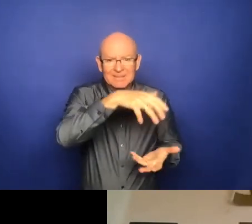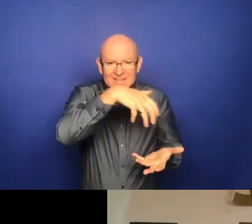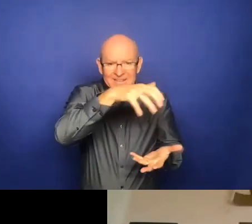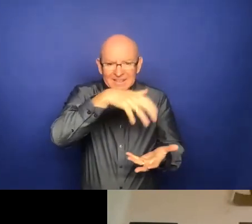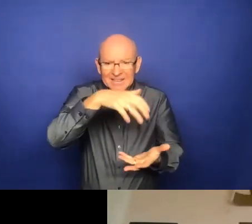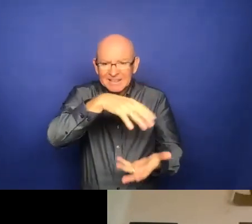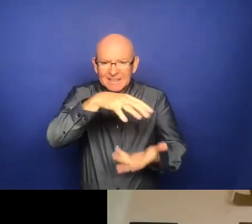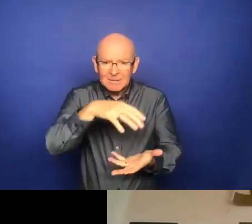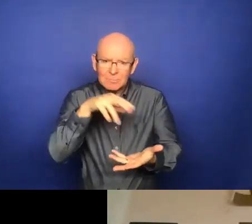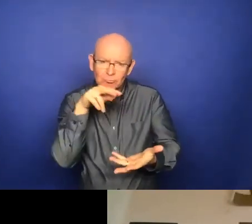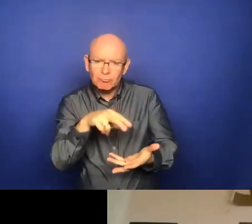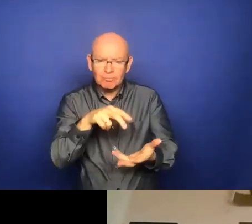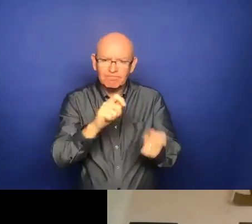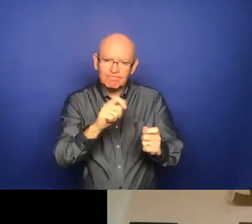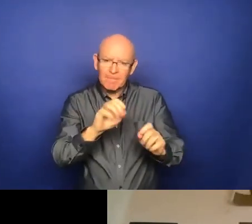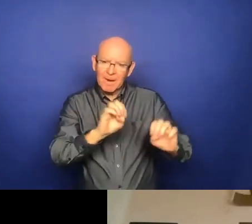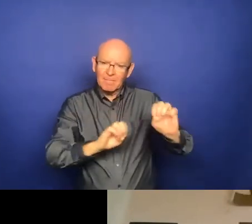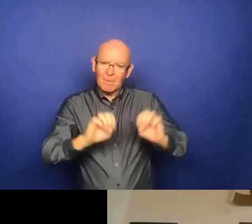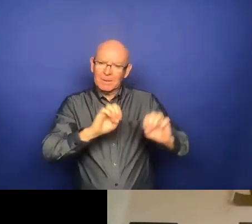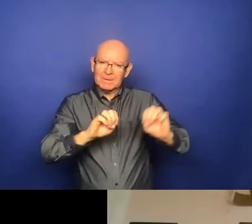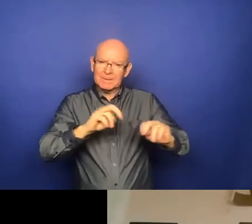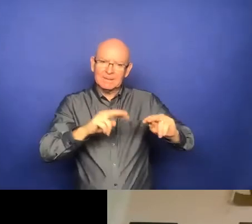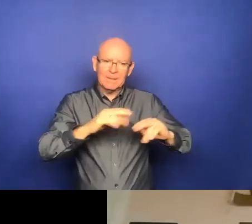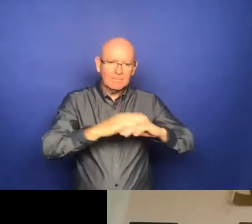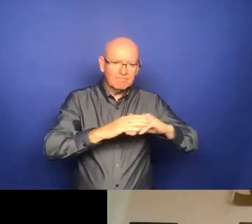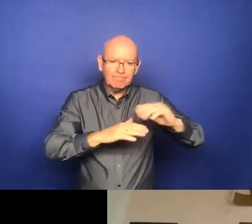other more developed parts of statistics have used.